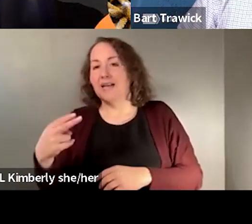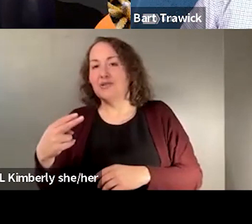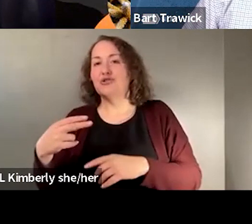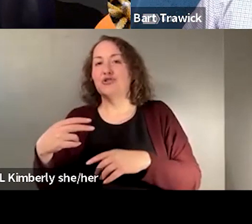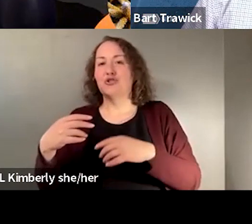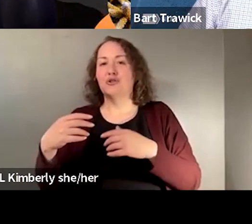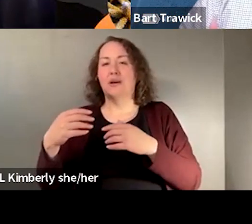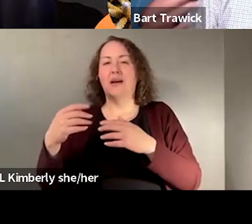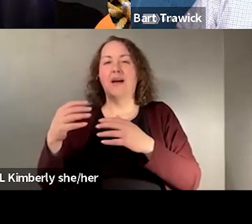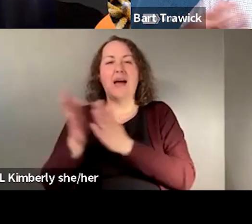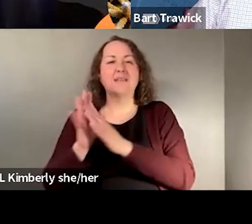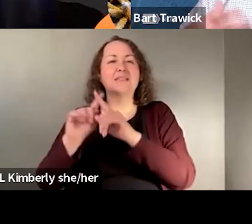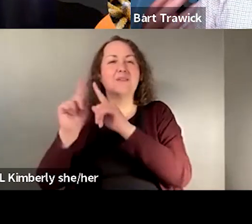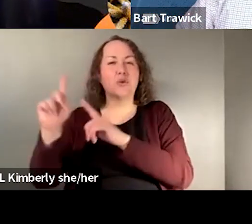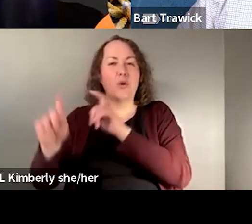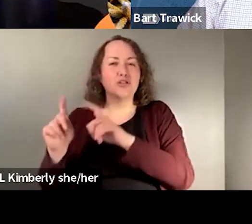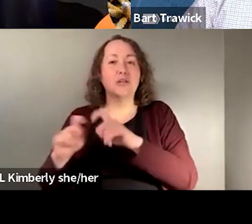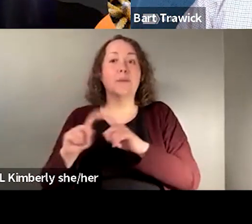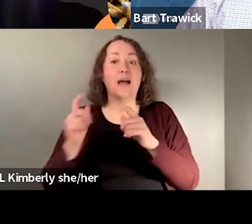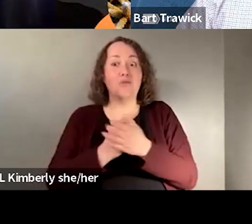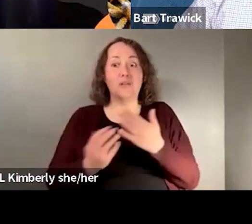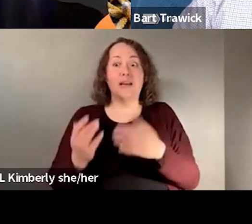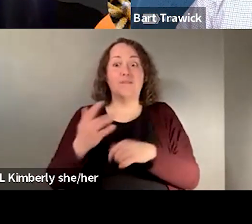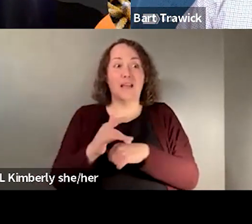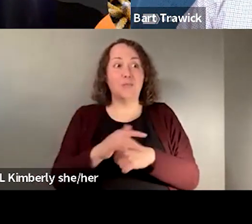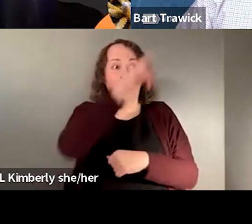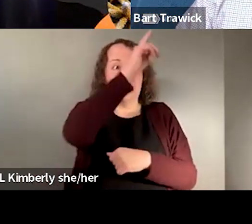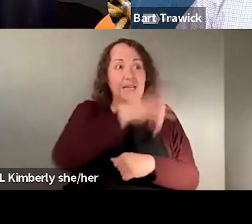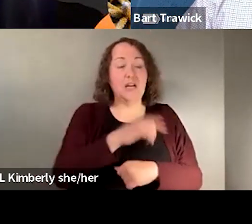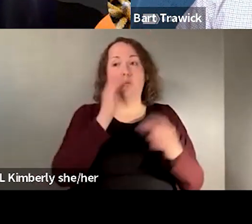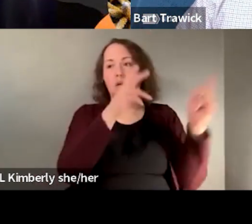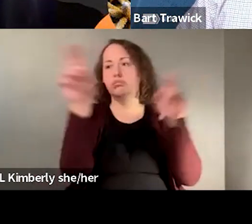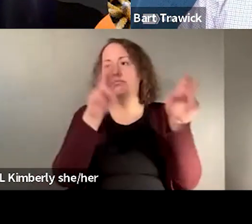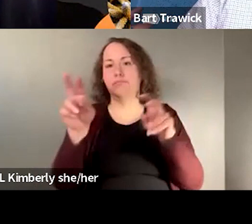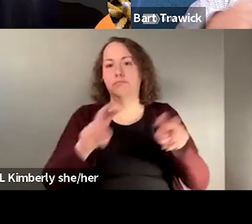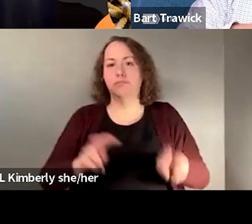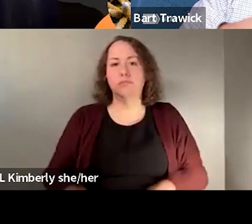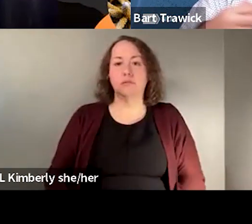into the NIH form, then you can complete the biosketch there. And it works the other way, too.